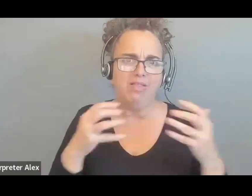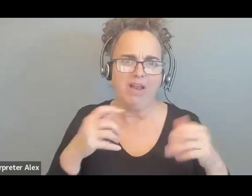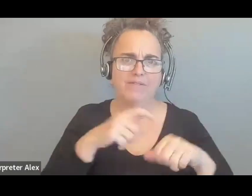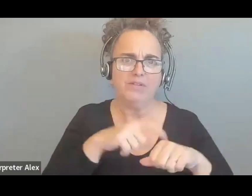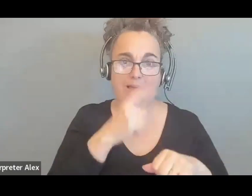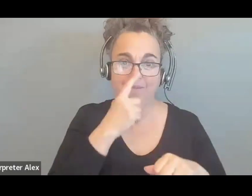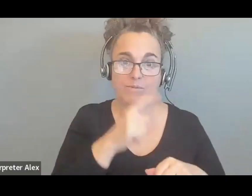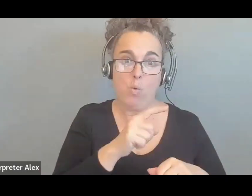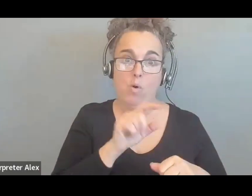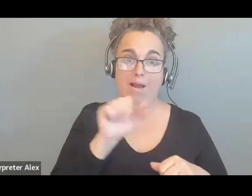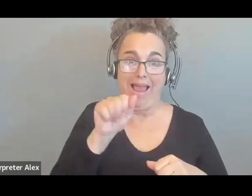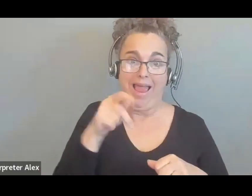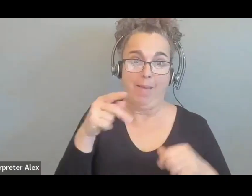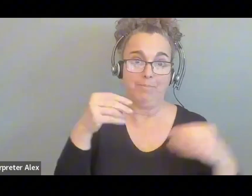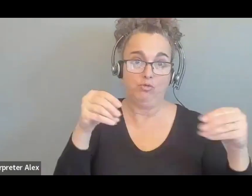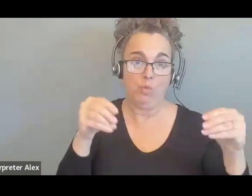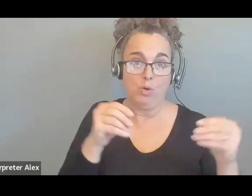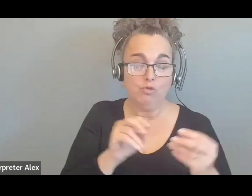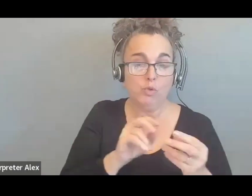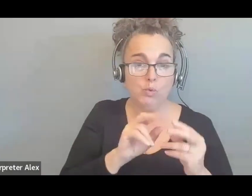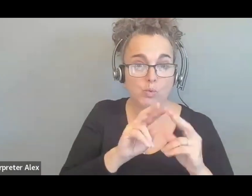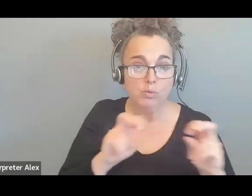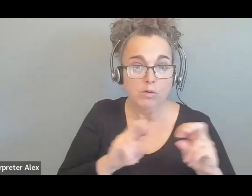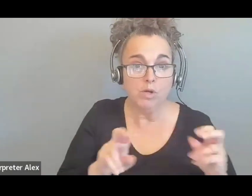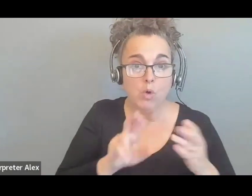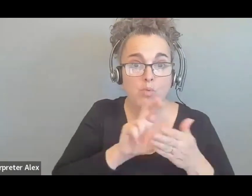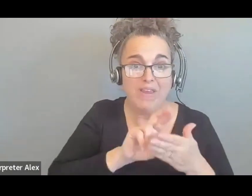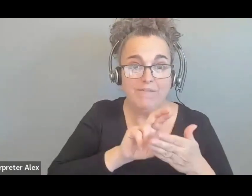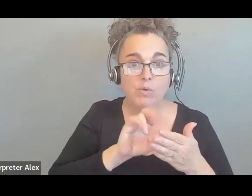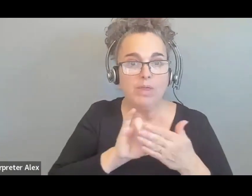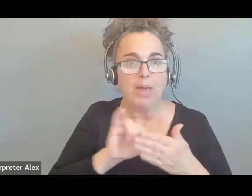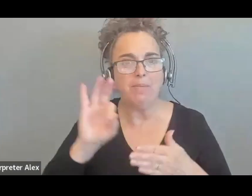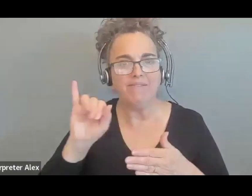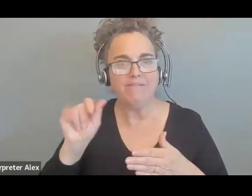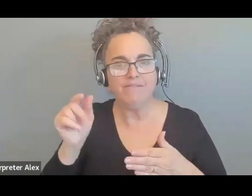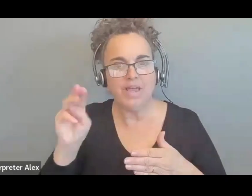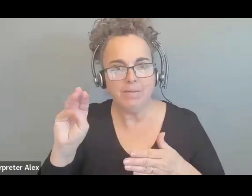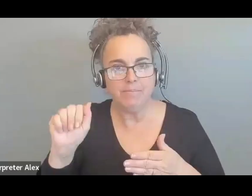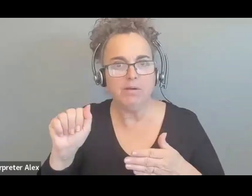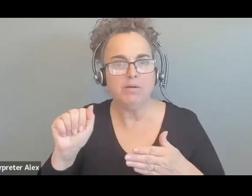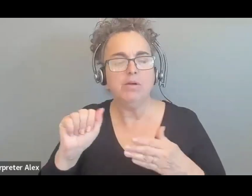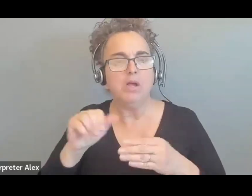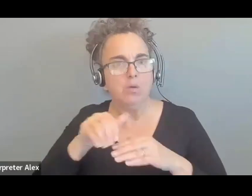But as Figma has started to release more and more screen reader support,